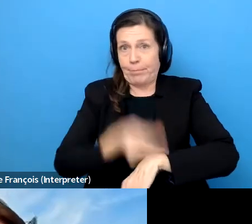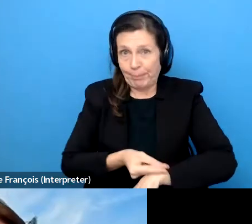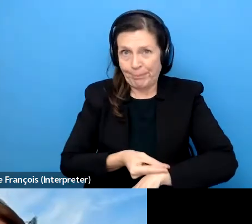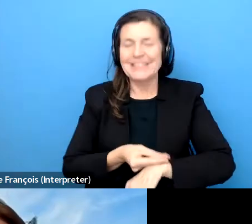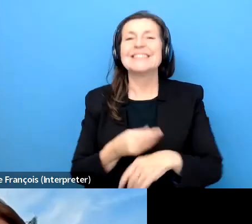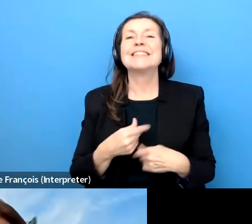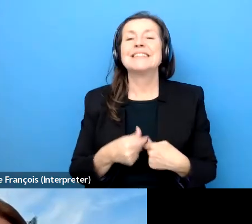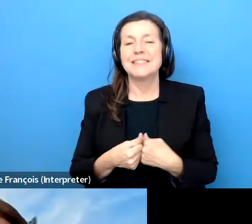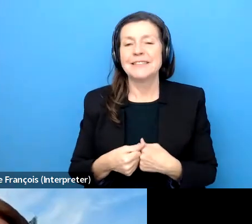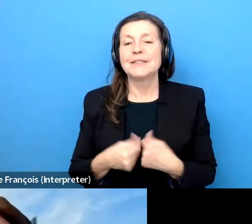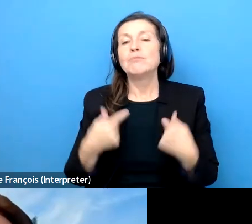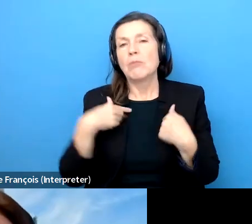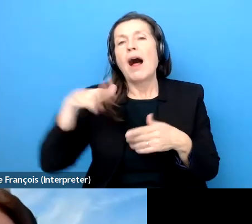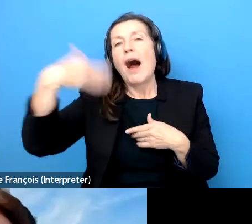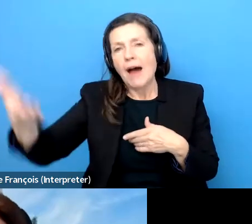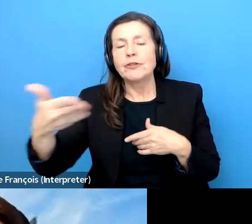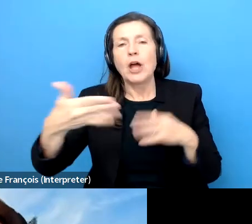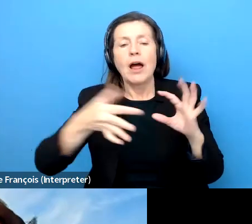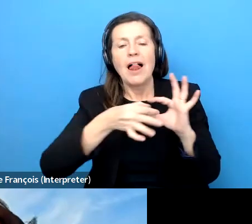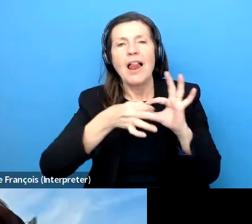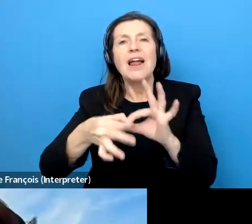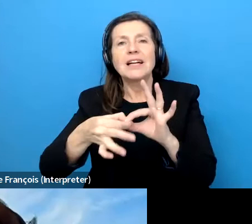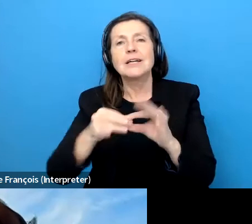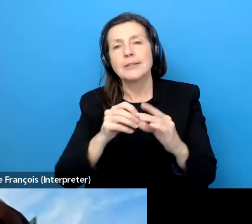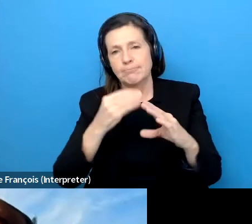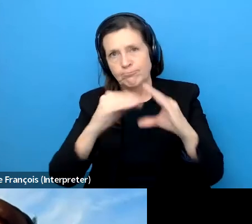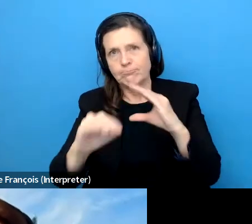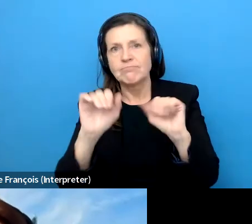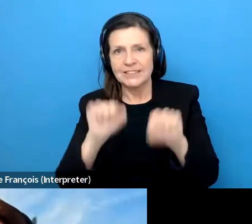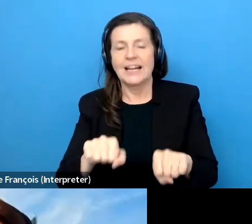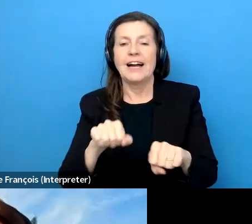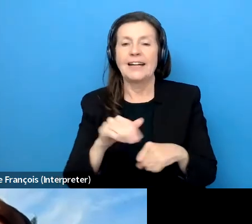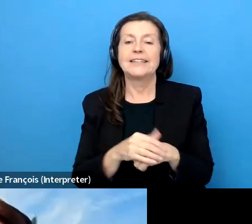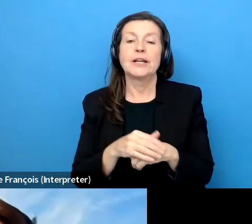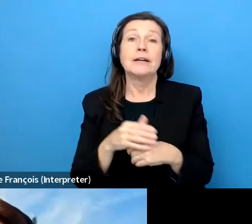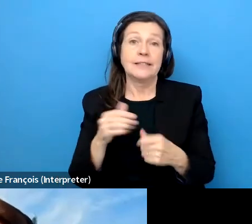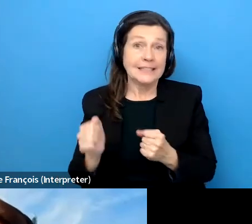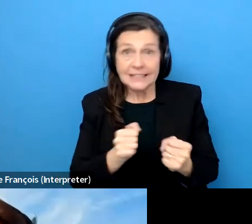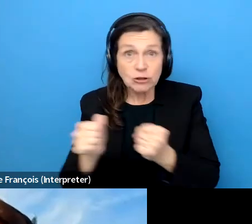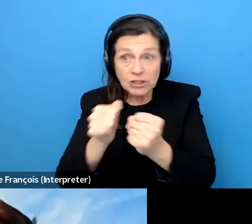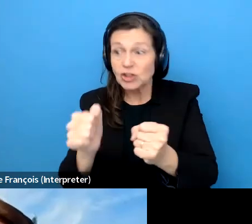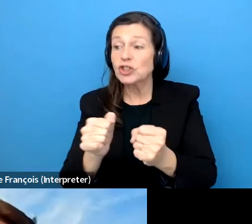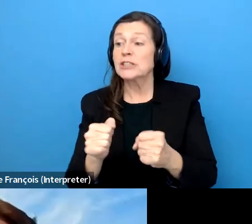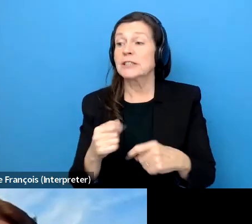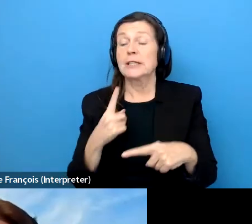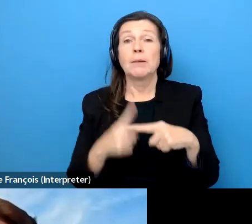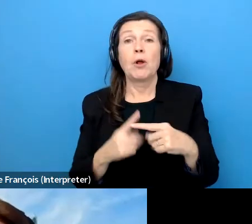I can share later the link where you can find the EU strategy and the third progress report and the directive,